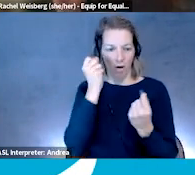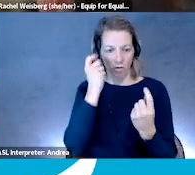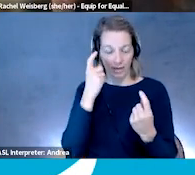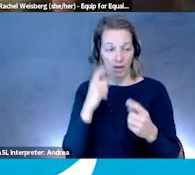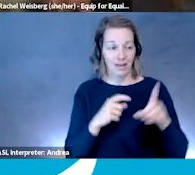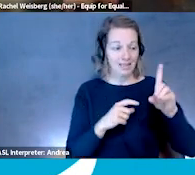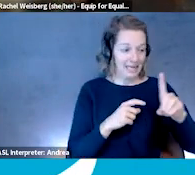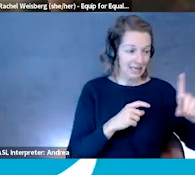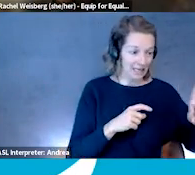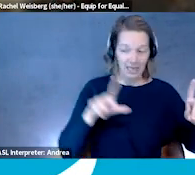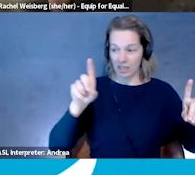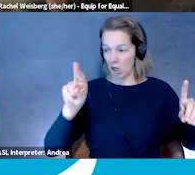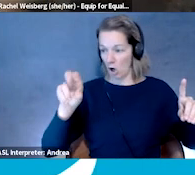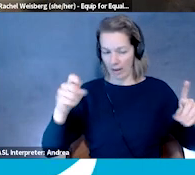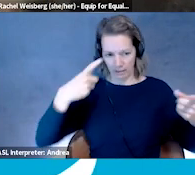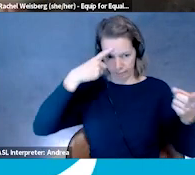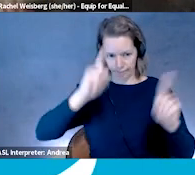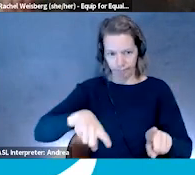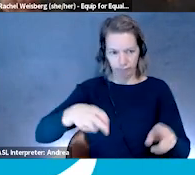SERVICING PEOPLE, THERE IS M